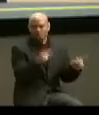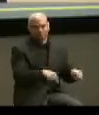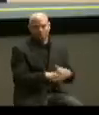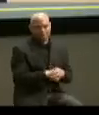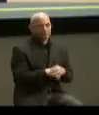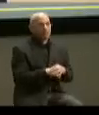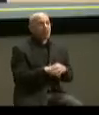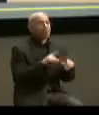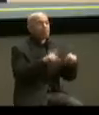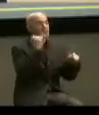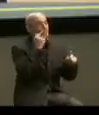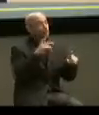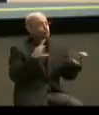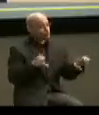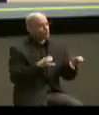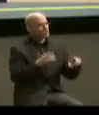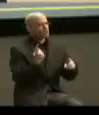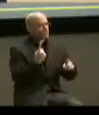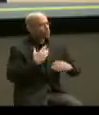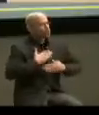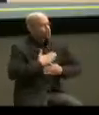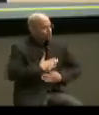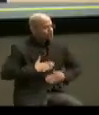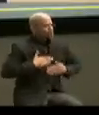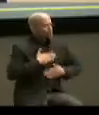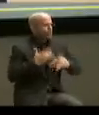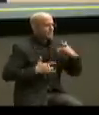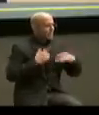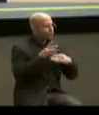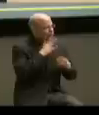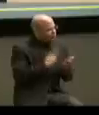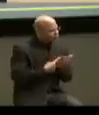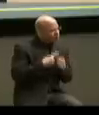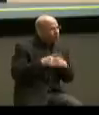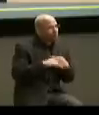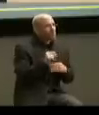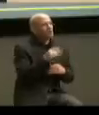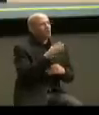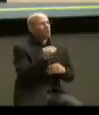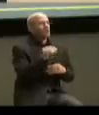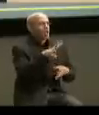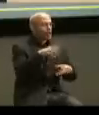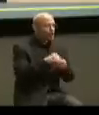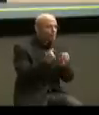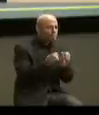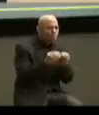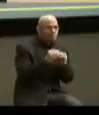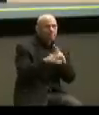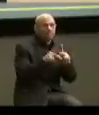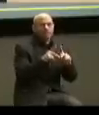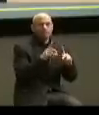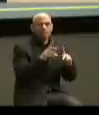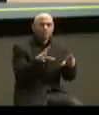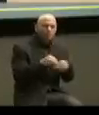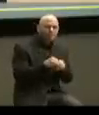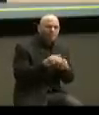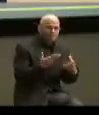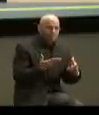BUT IF YOU ARE DOING SOMETHING THIS YOU ENJOY, YOU ARE EXCITED